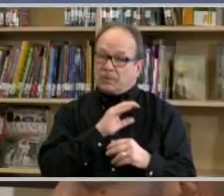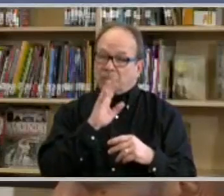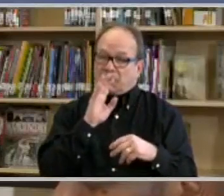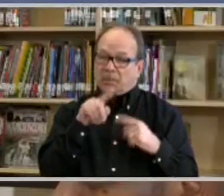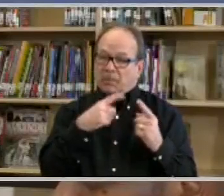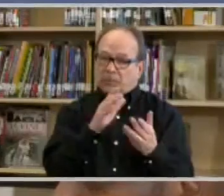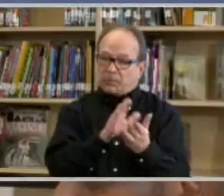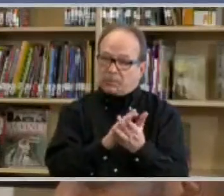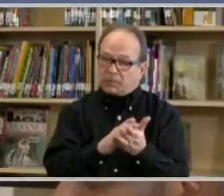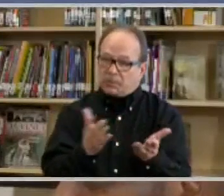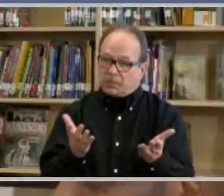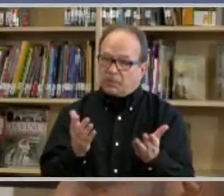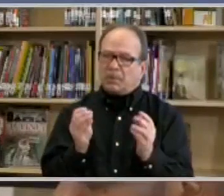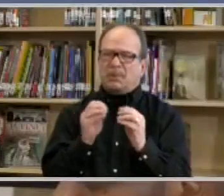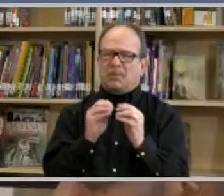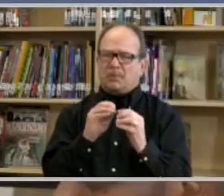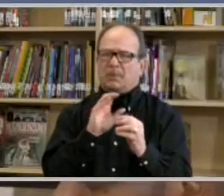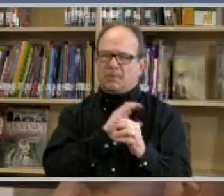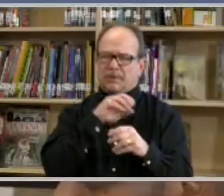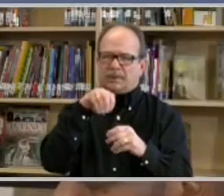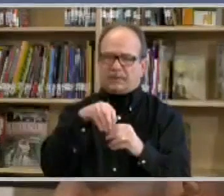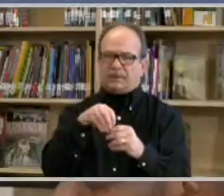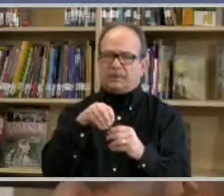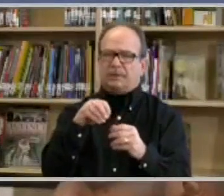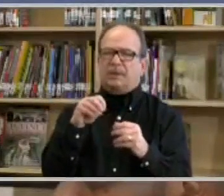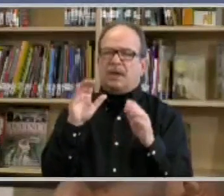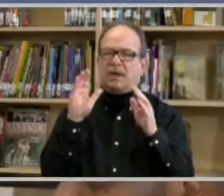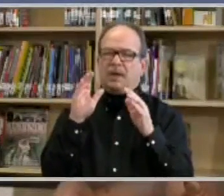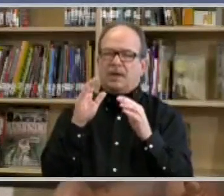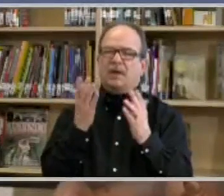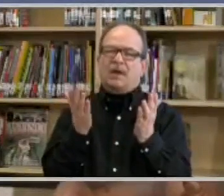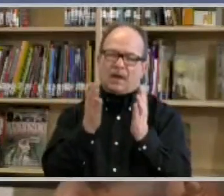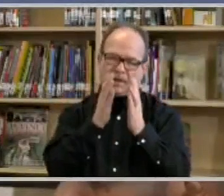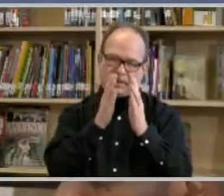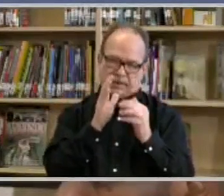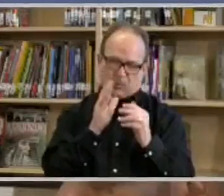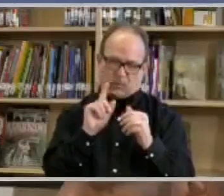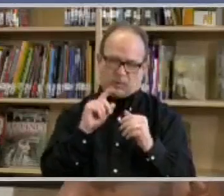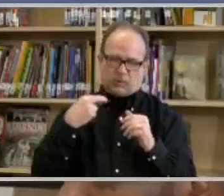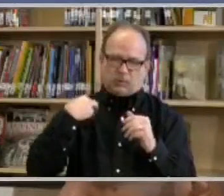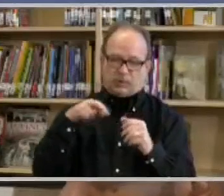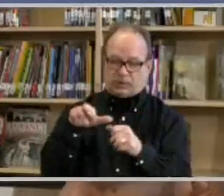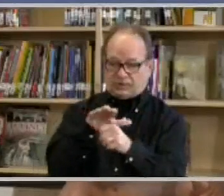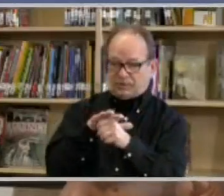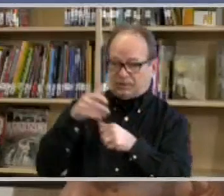INTO, WE TALKED ABOUT SCHOOLS, BUT WE ALSO WANT TO SEE MORE